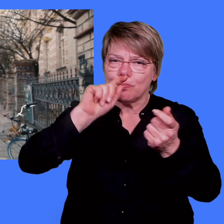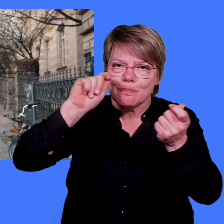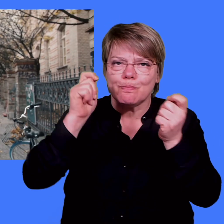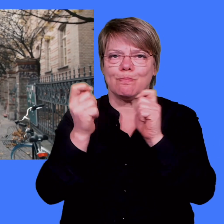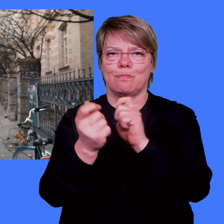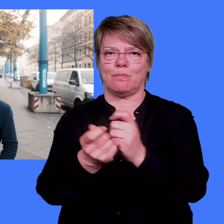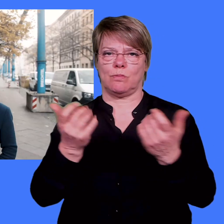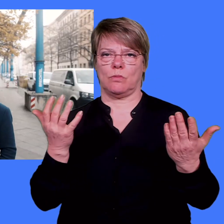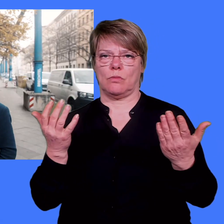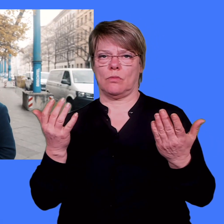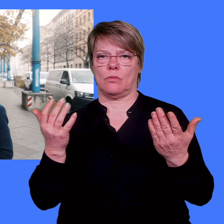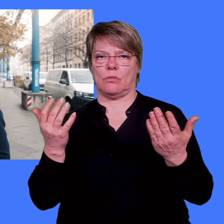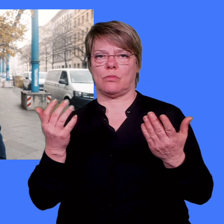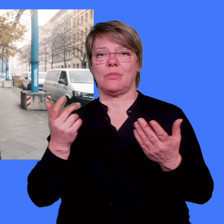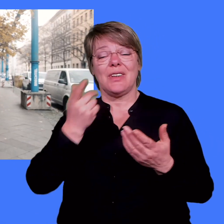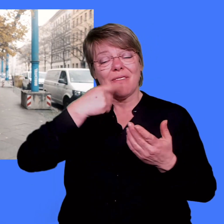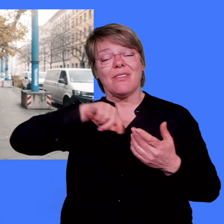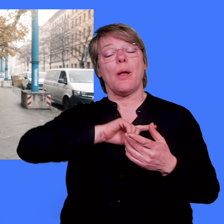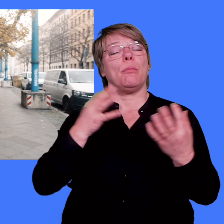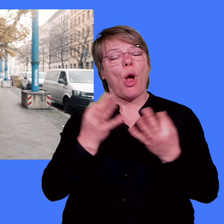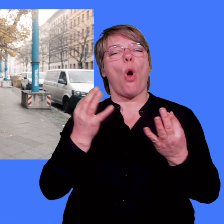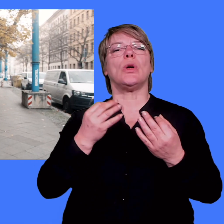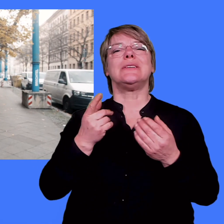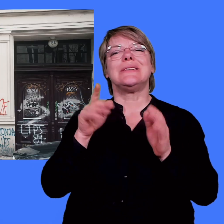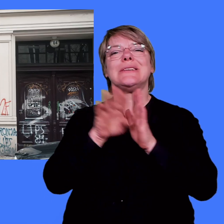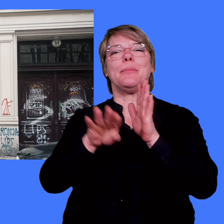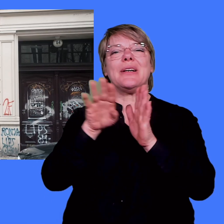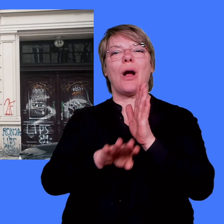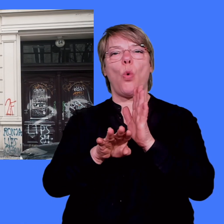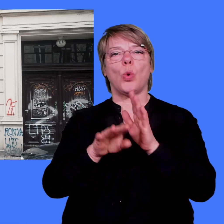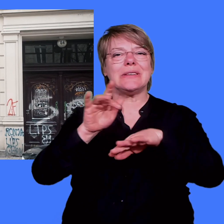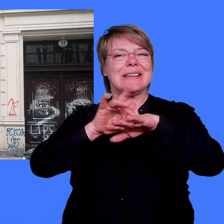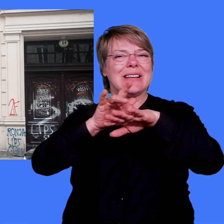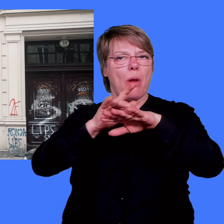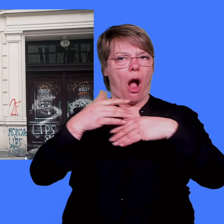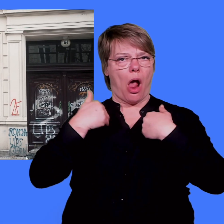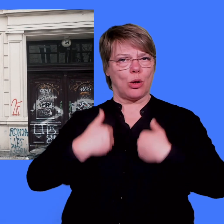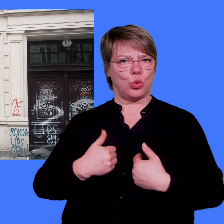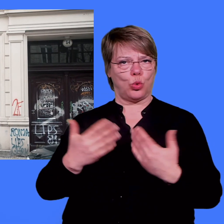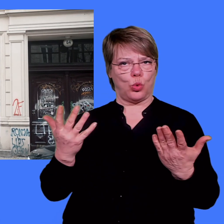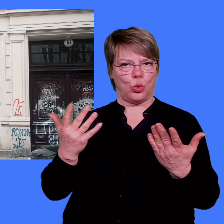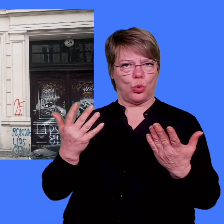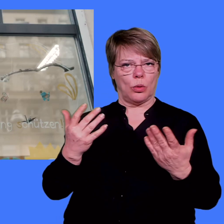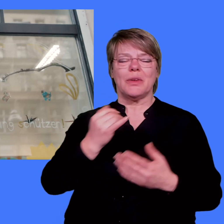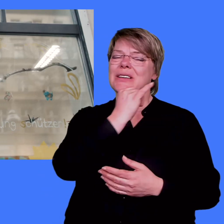That means, we need a discrimination-sensitive attitude which every adult should workout for him/herself